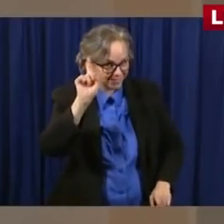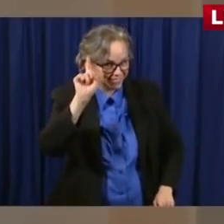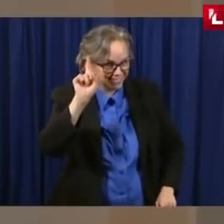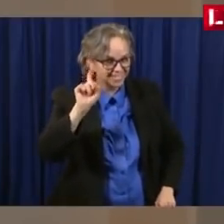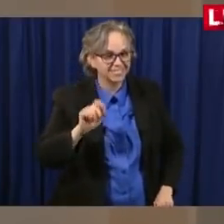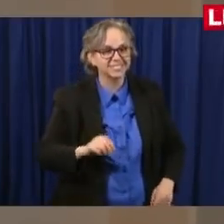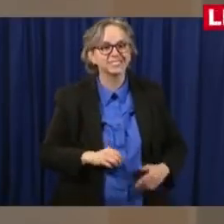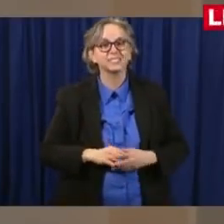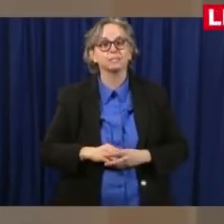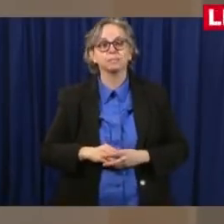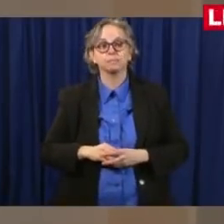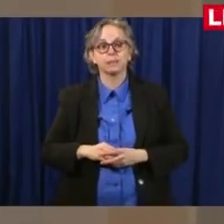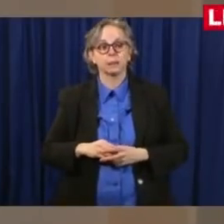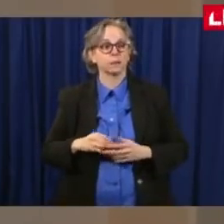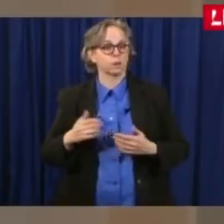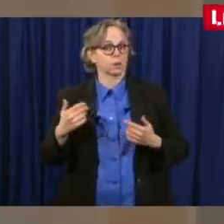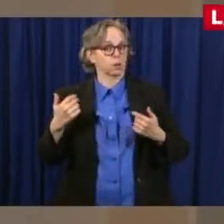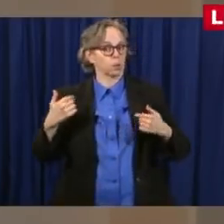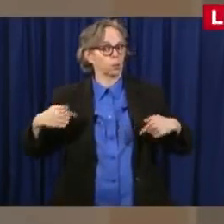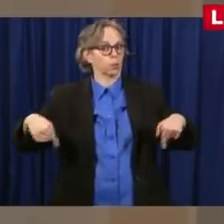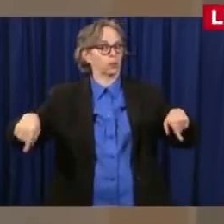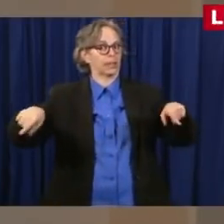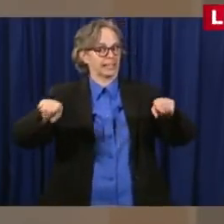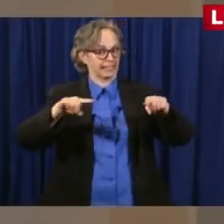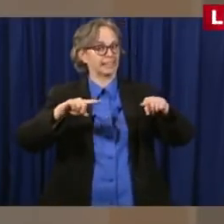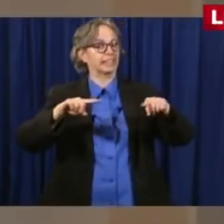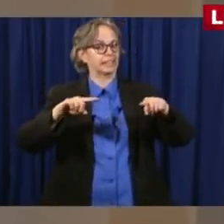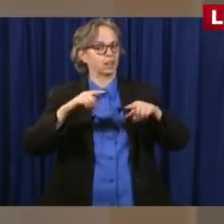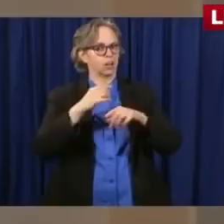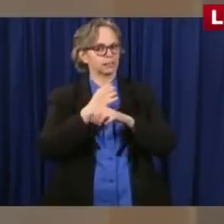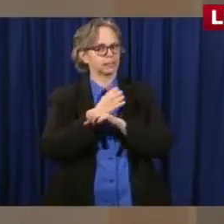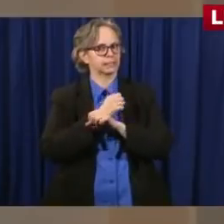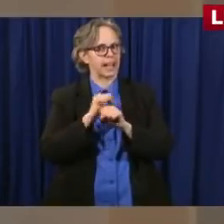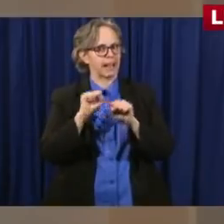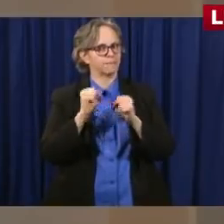TO MAKE SURE WE SLOW THE SPREAD.